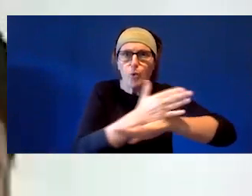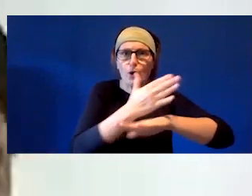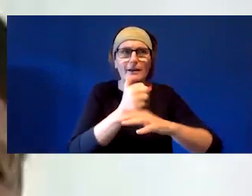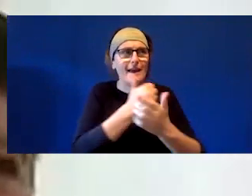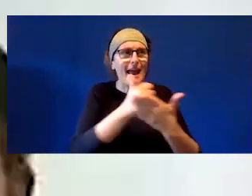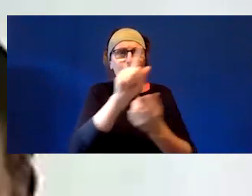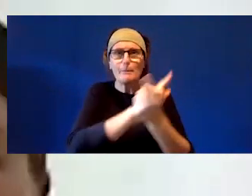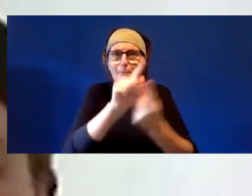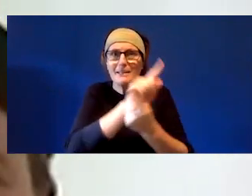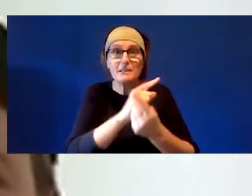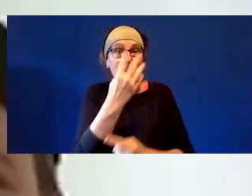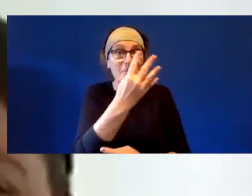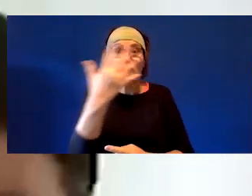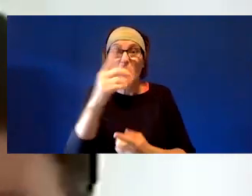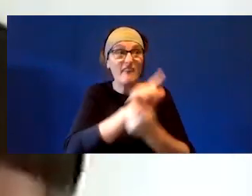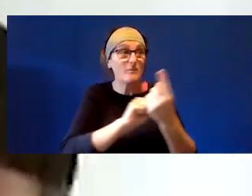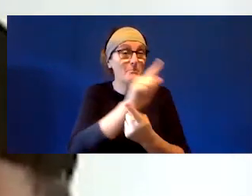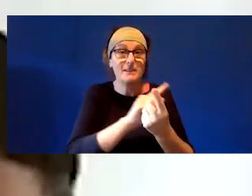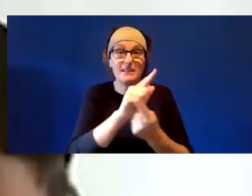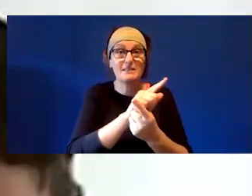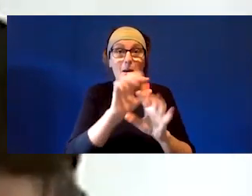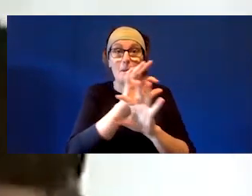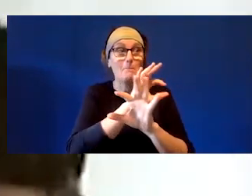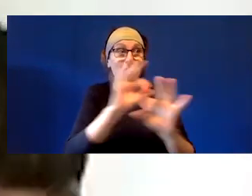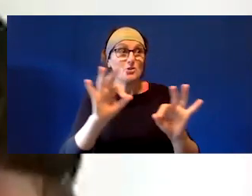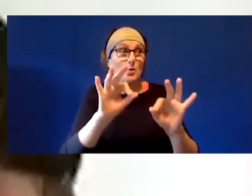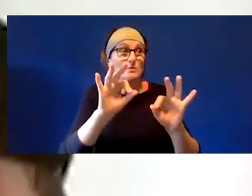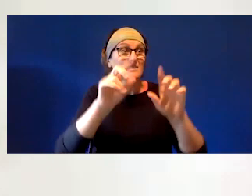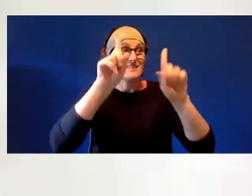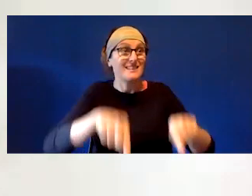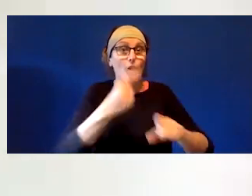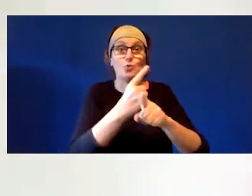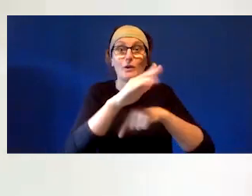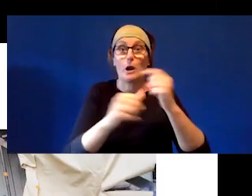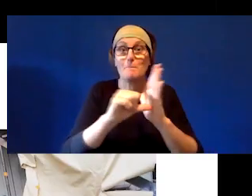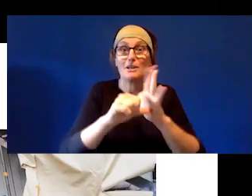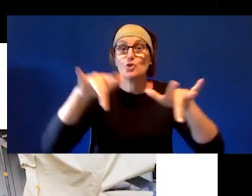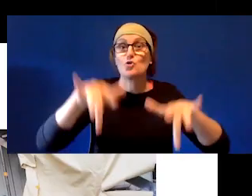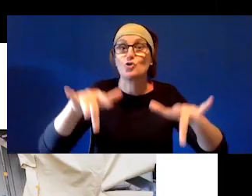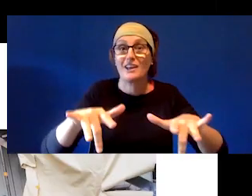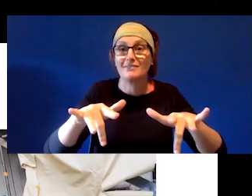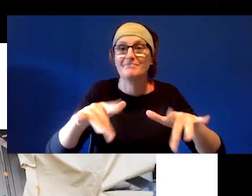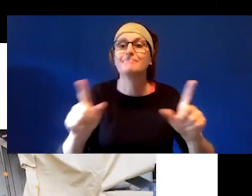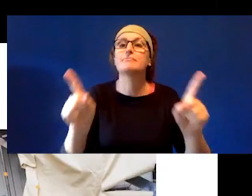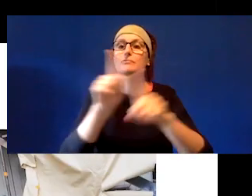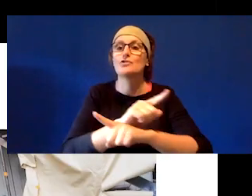four or five meetings before I even get into a conversation about a contract or making money. And for many of you who are independent